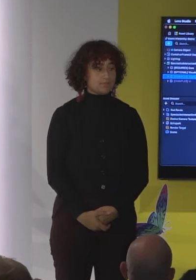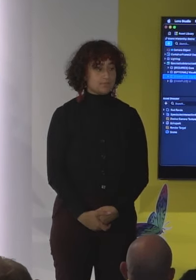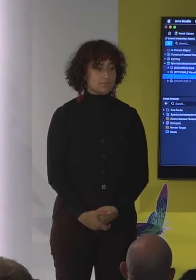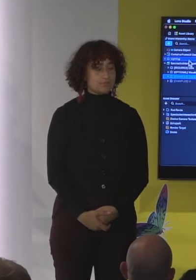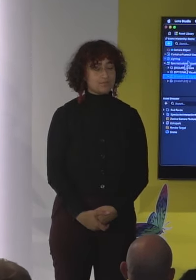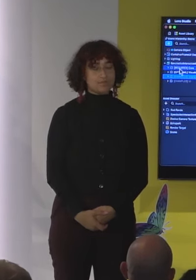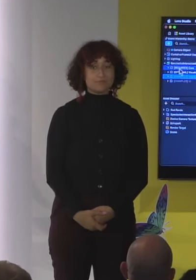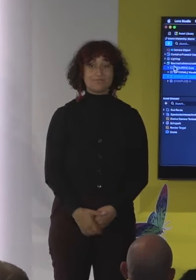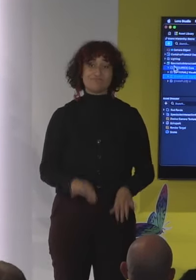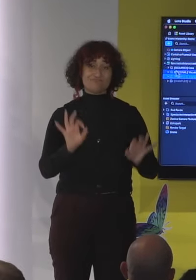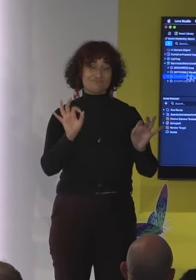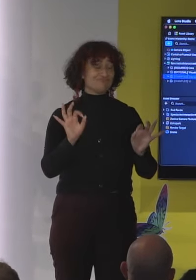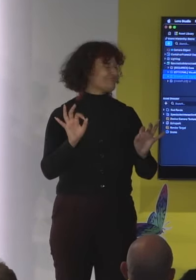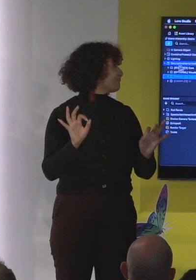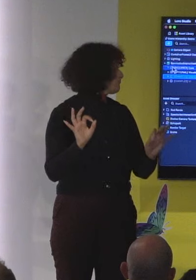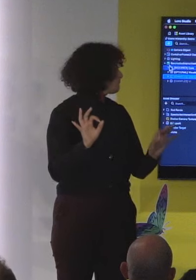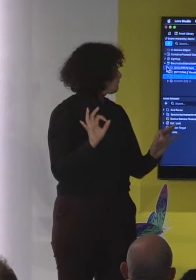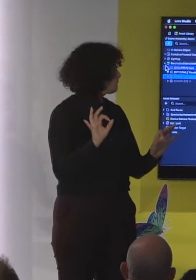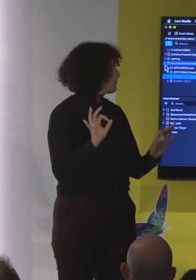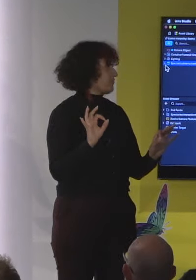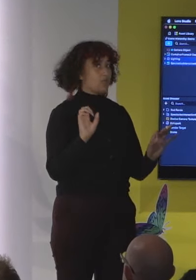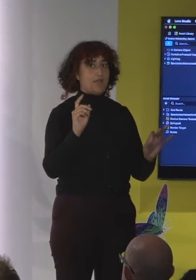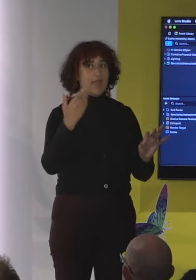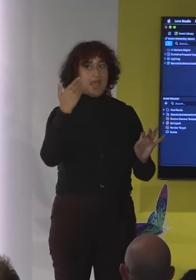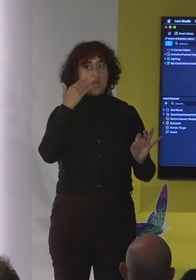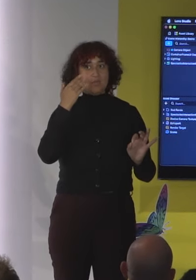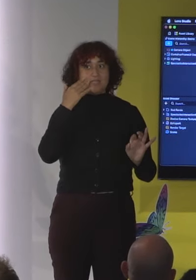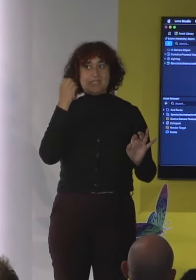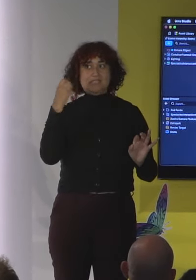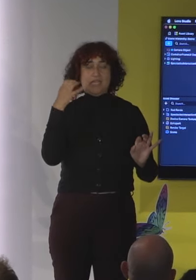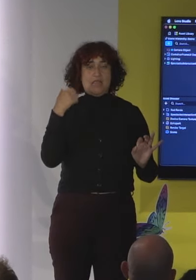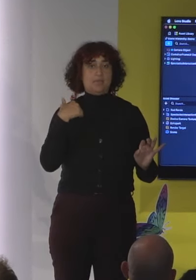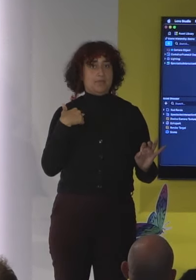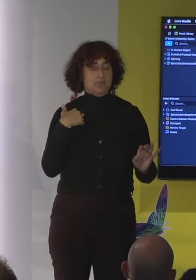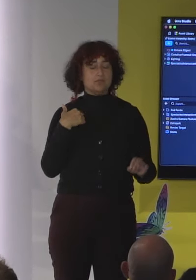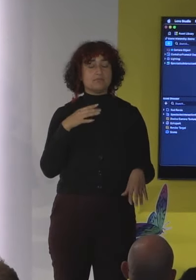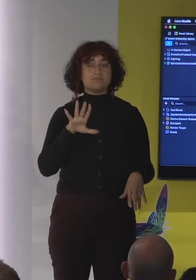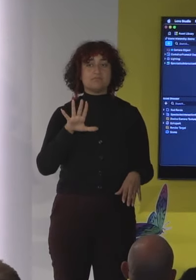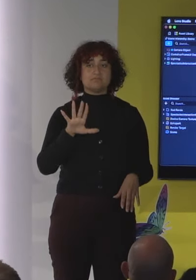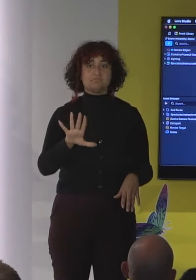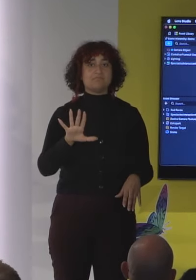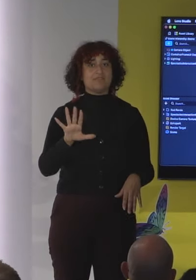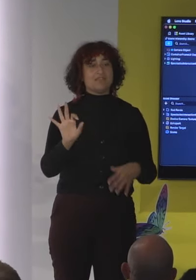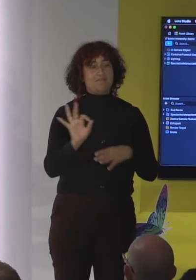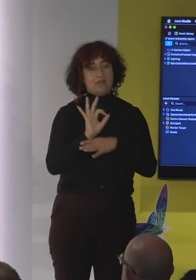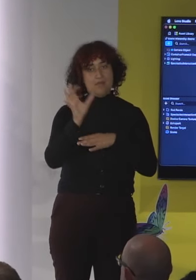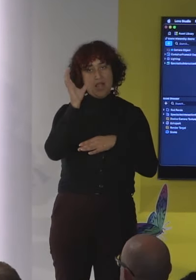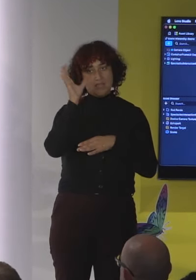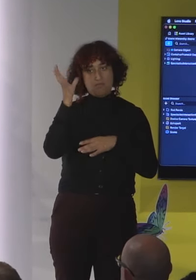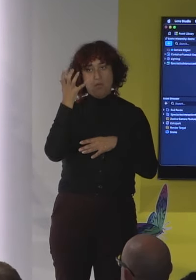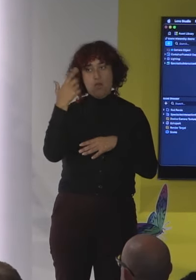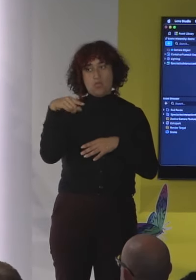Okay, great. It's gonna yell at me in a moment. And this is a fundamental concept I want you to be familiar with.